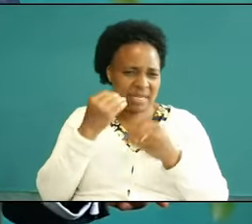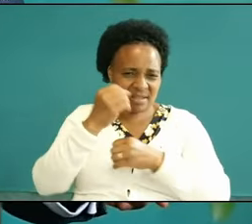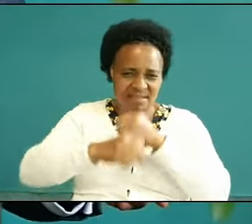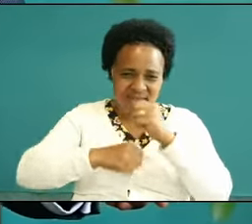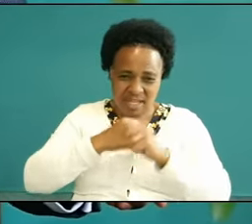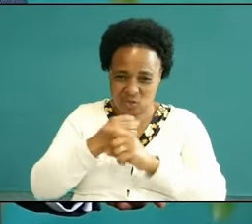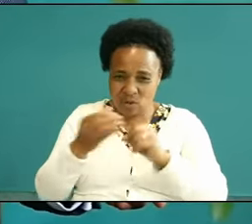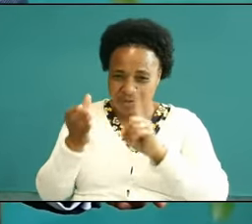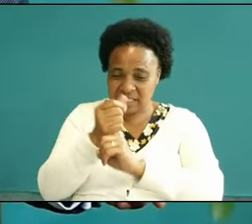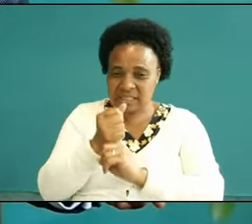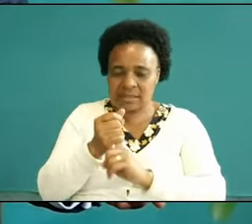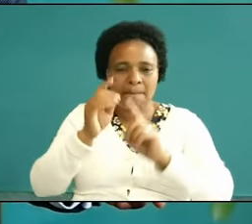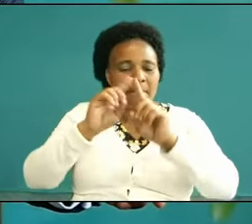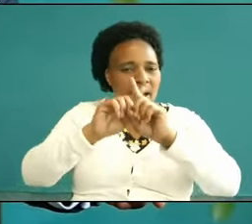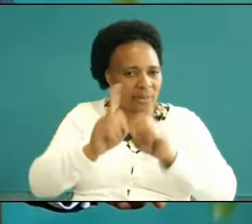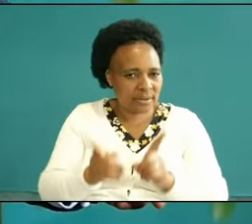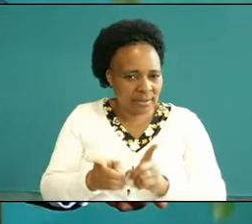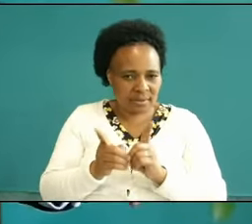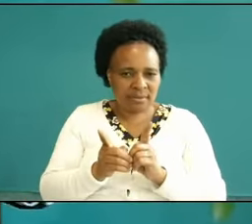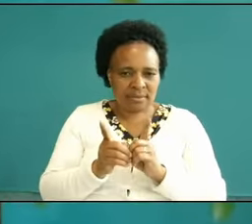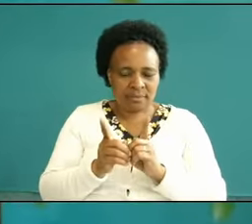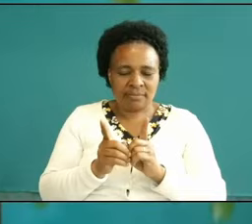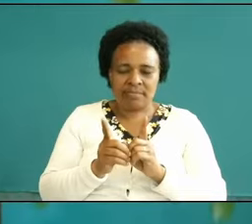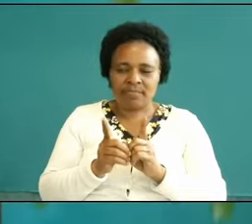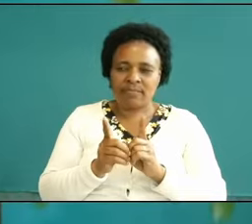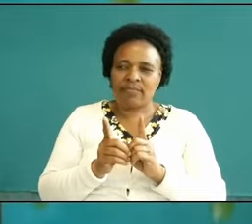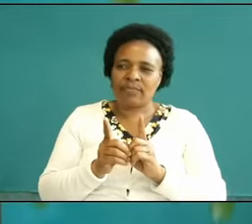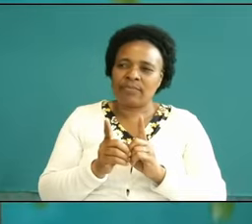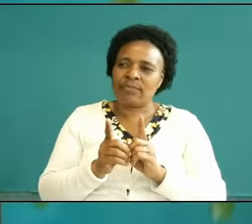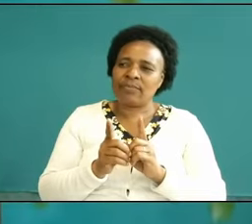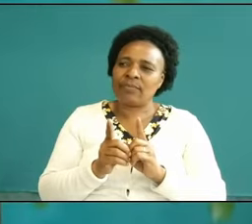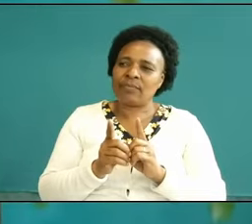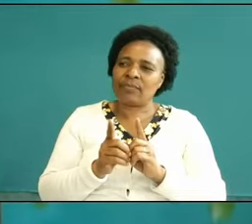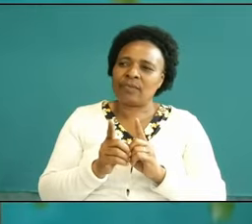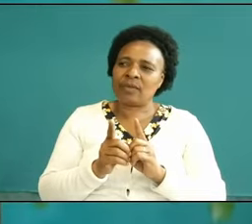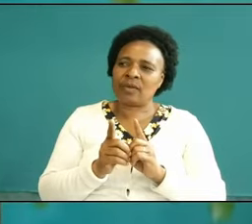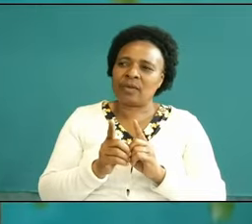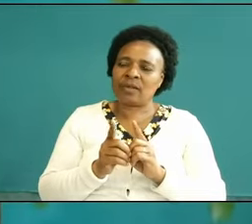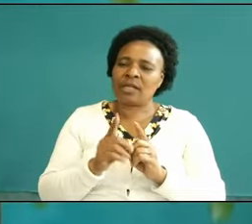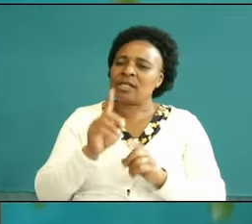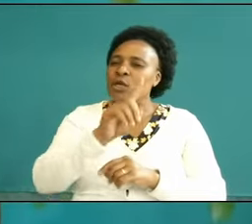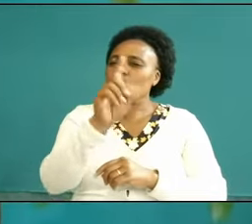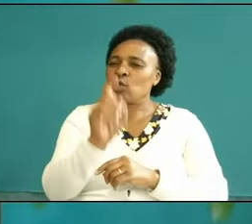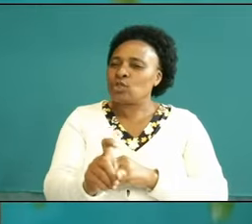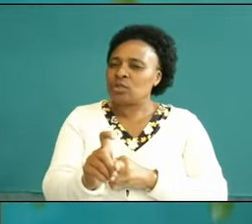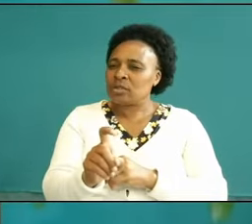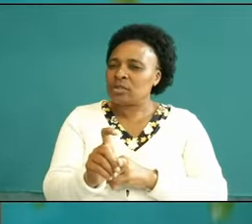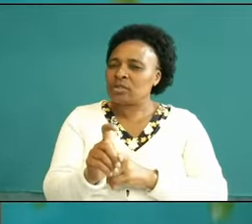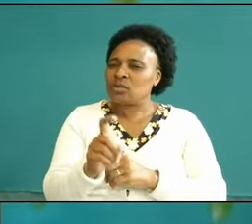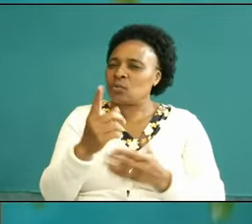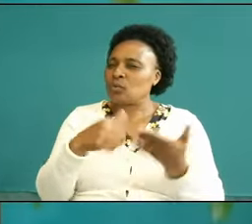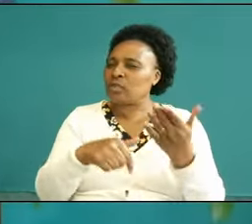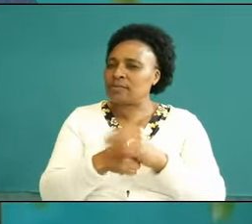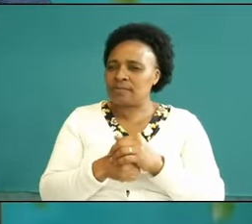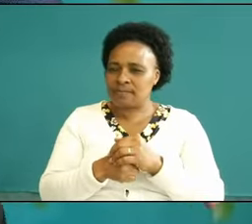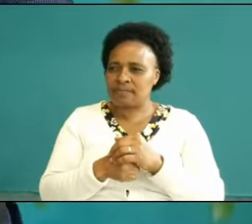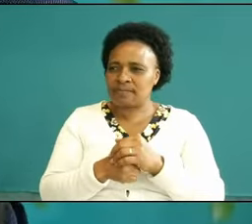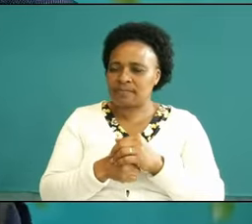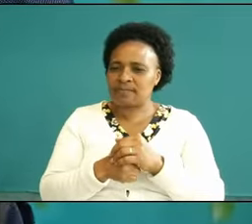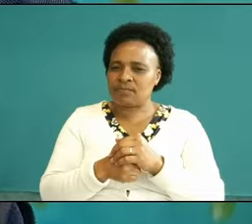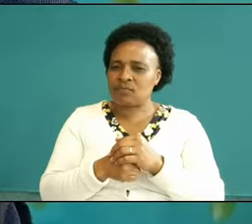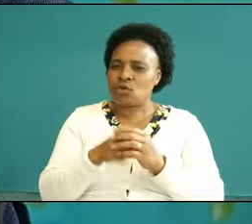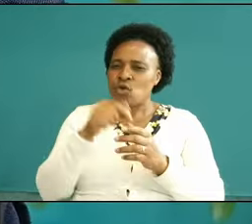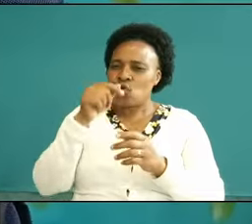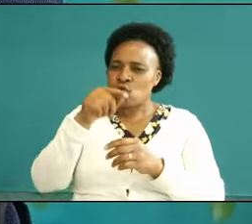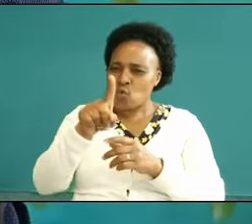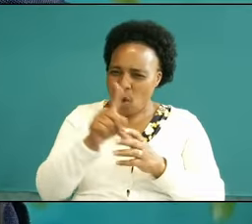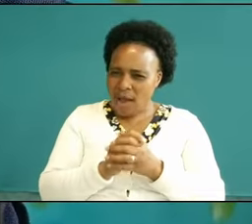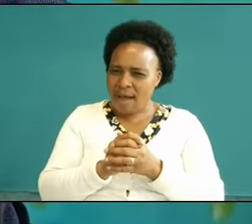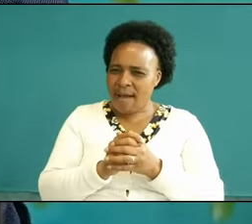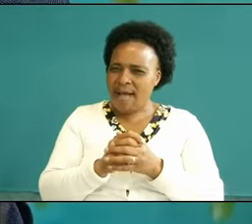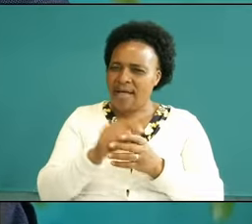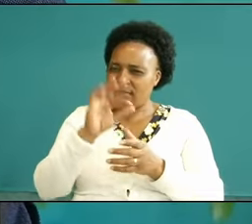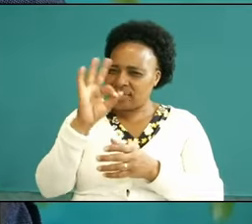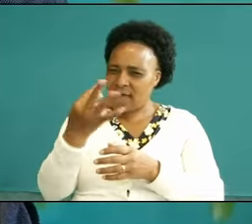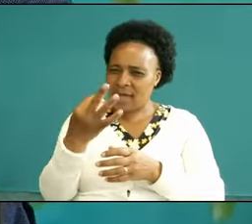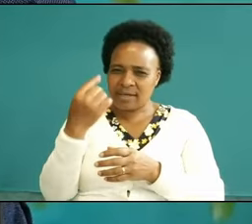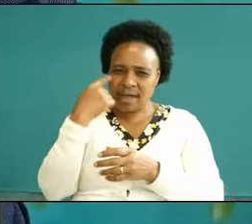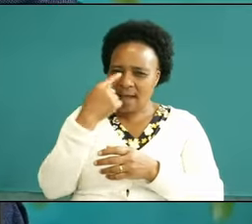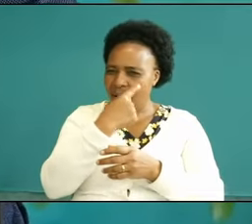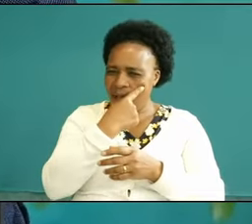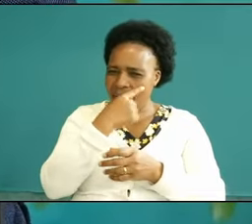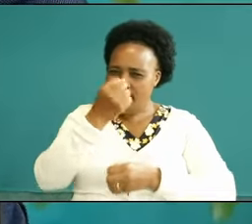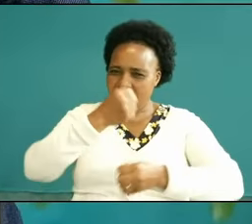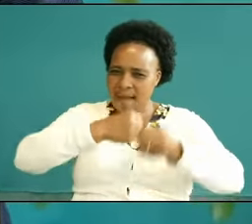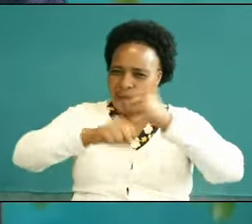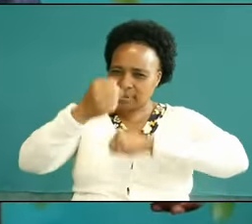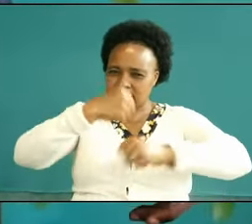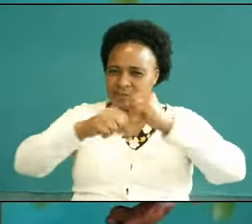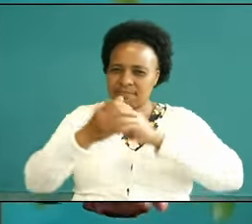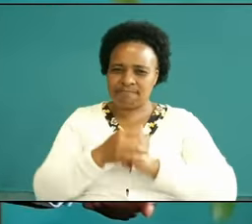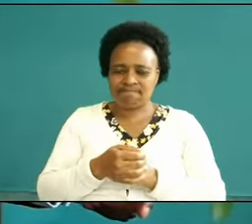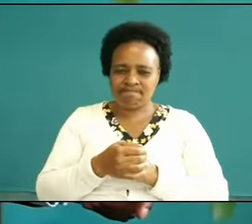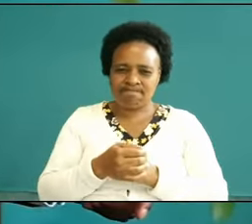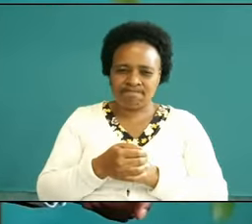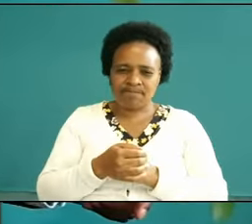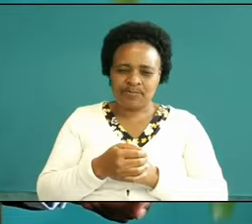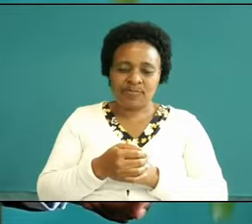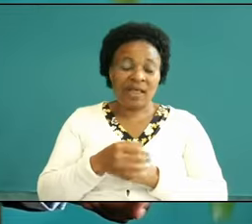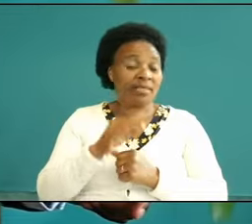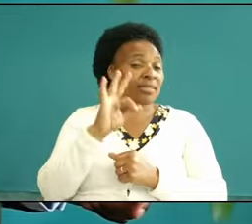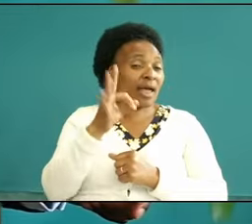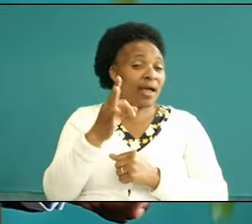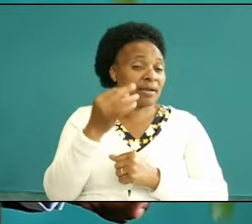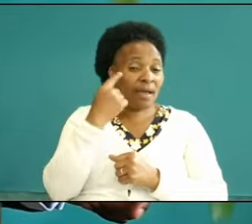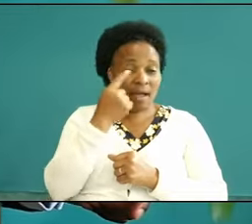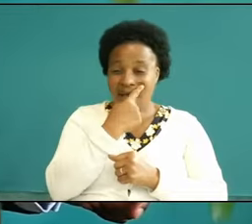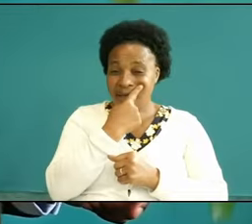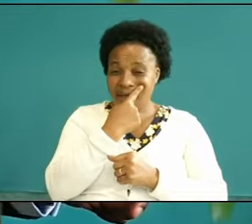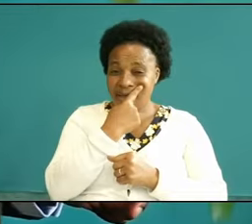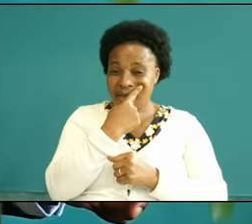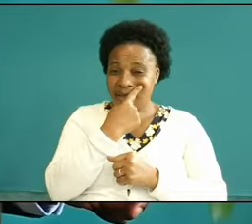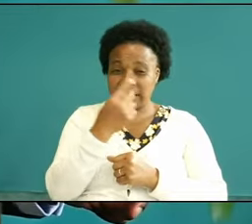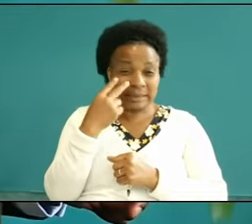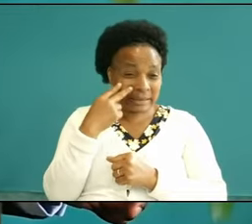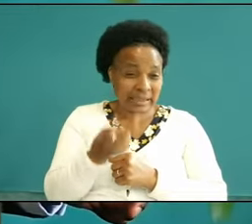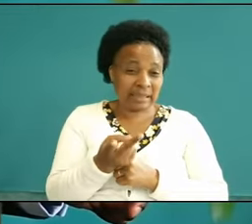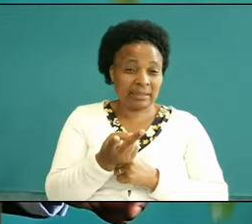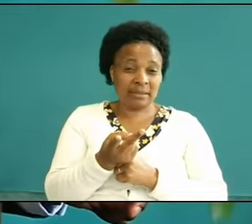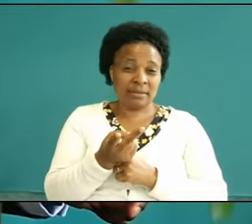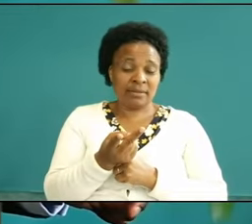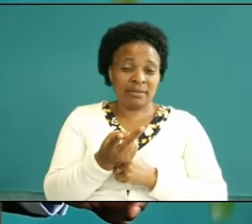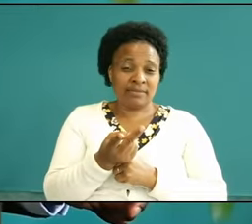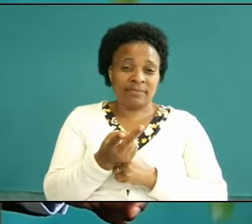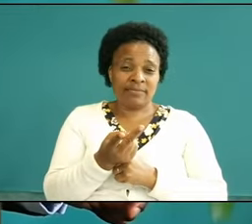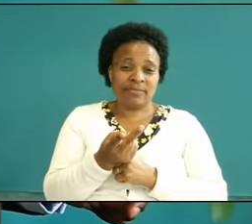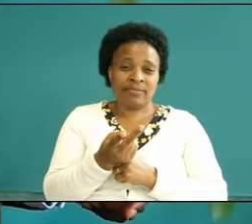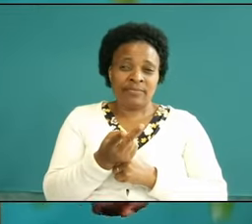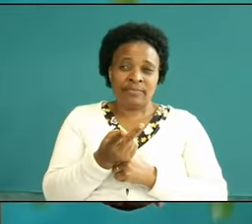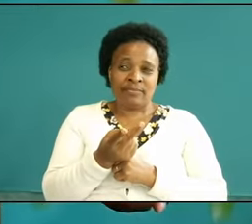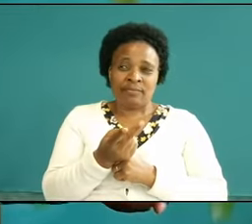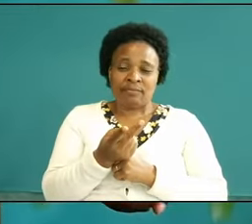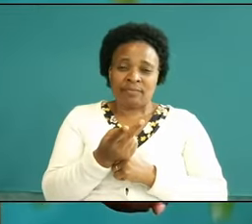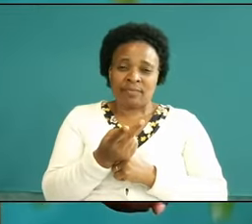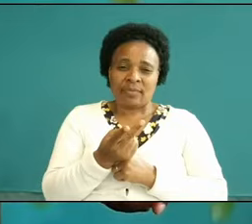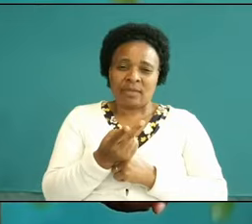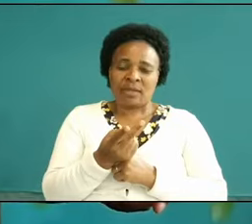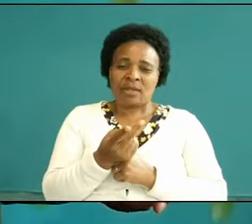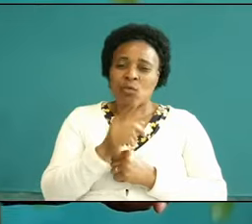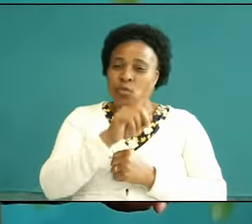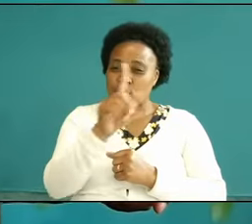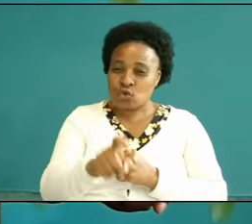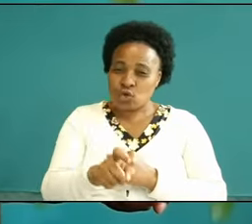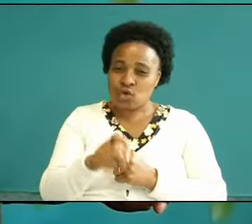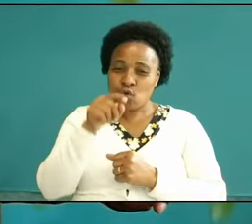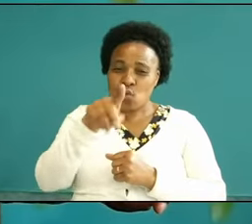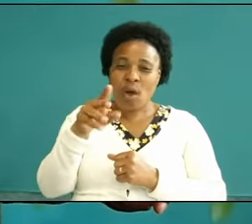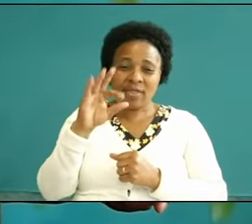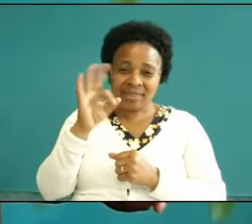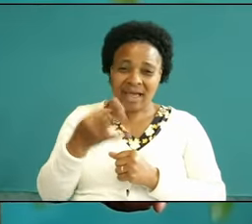but the question remains is your that eye active is your that eye see is your third eye open you